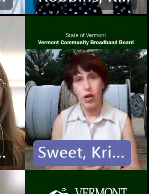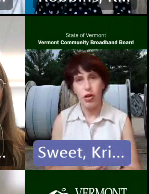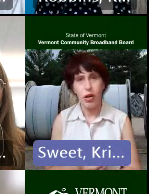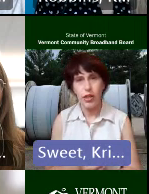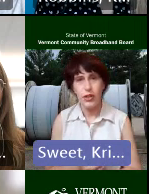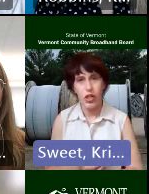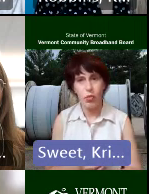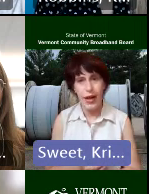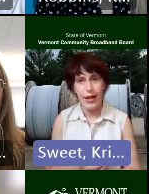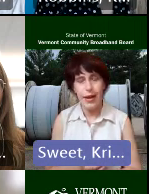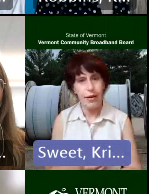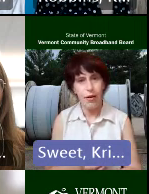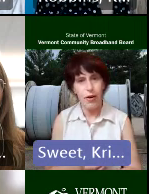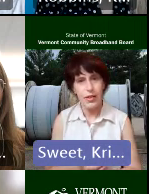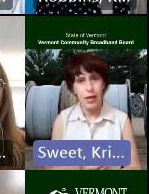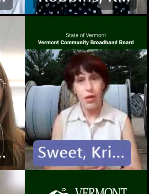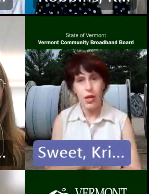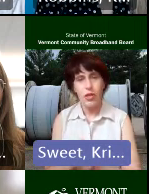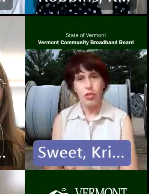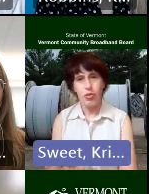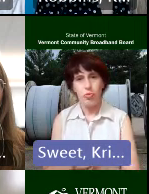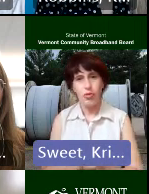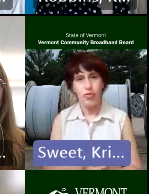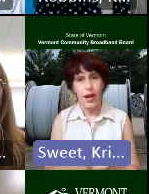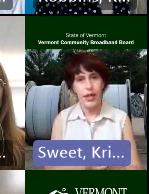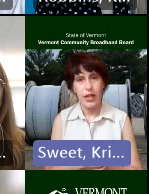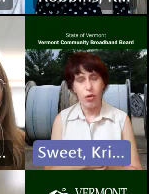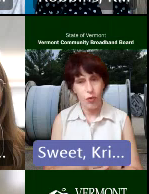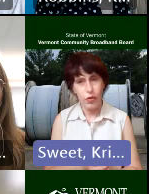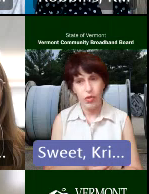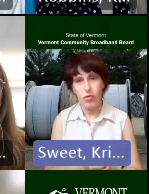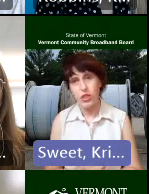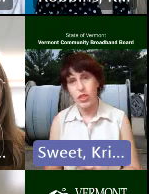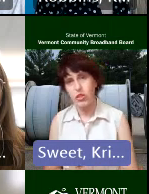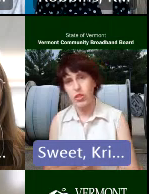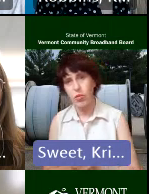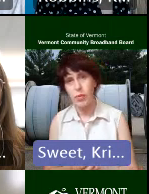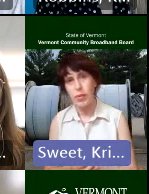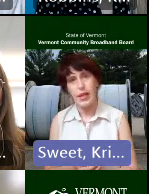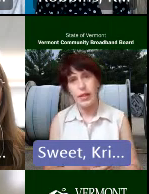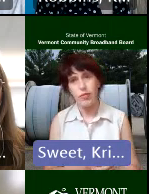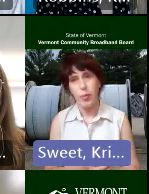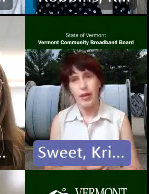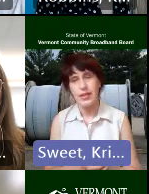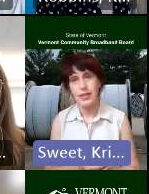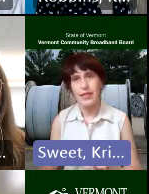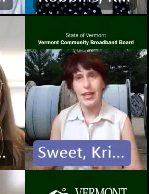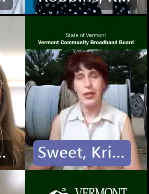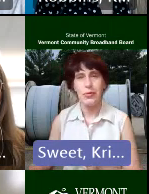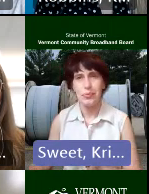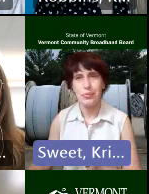So I'm going to pass it off to our colleague Jen Wade at RSM to provide an overview of the changes that we're making. In Vermont.